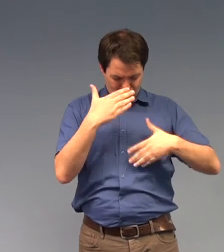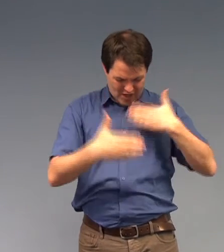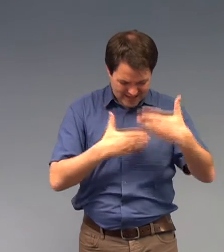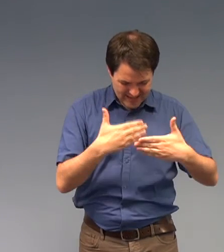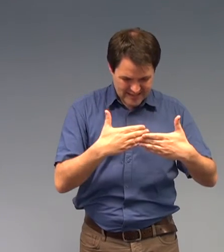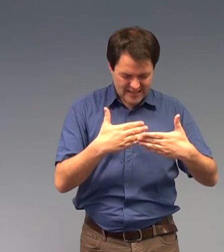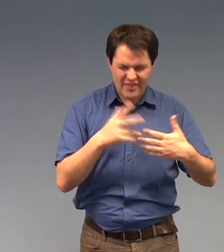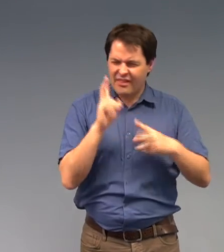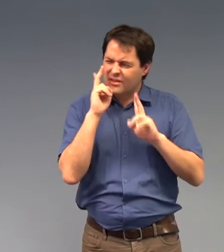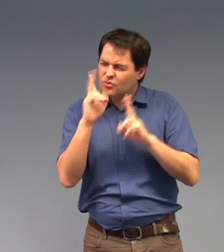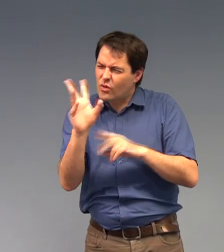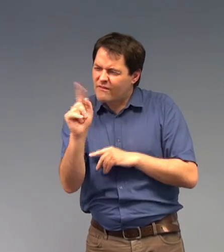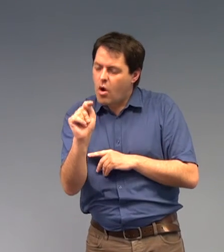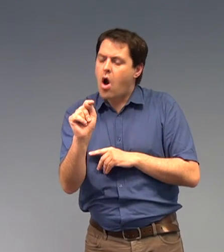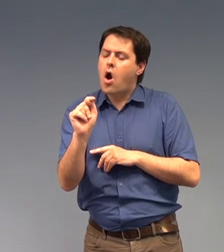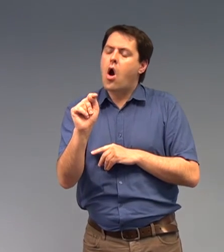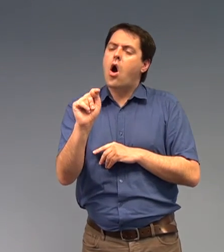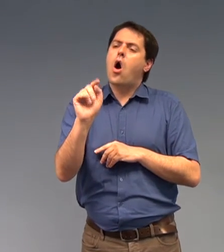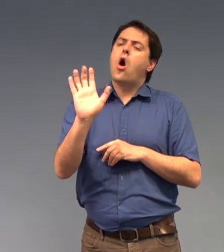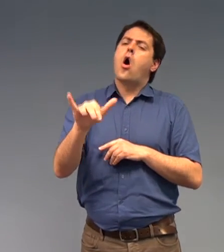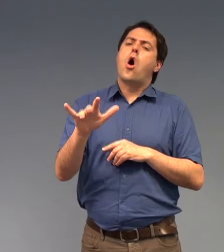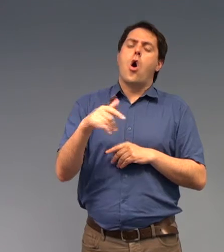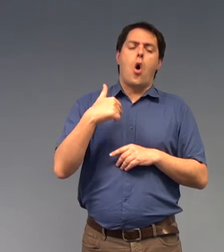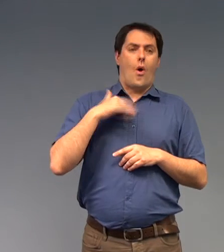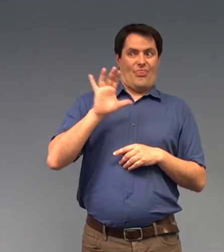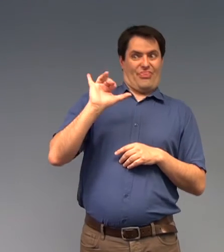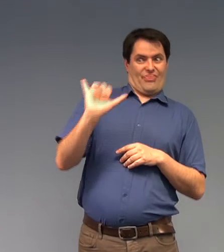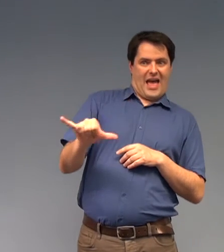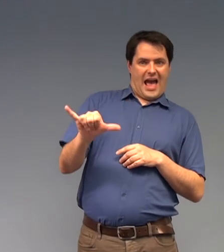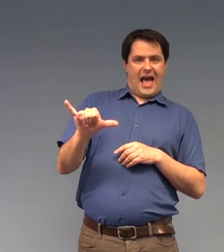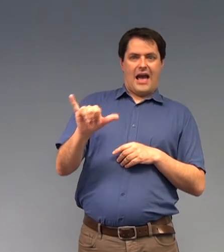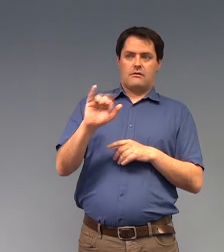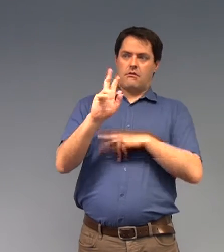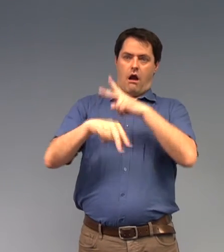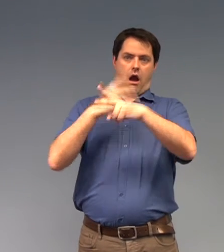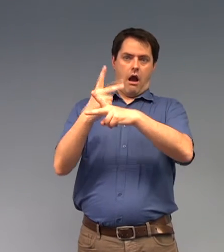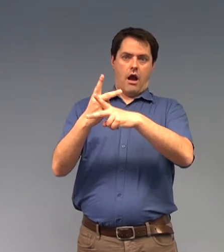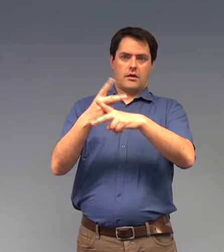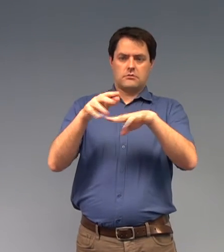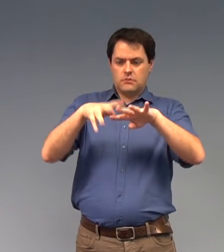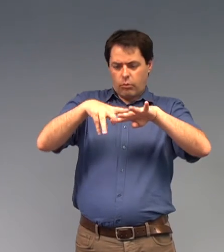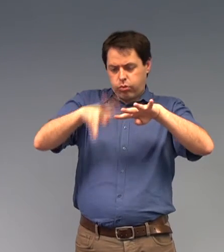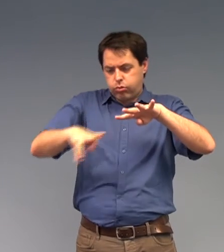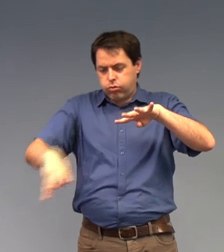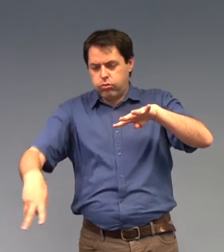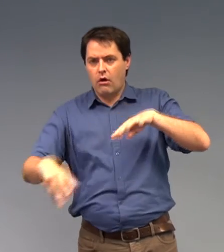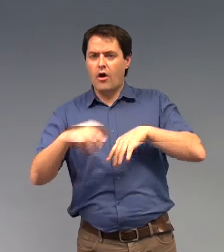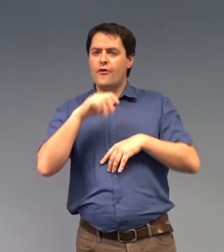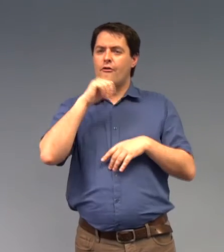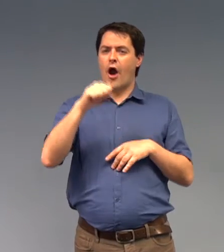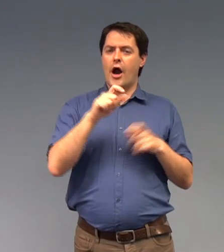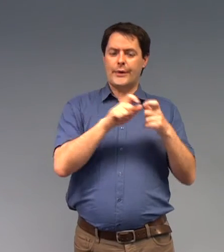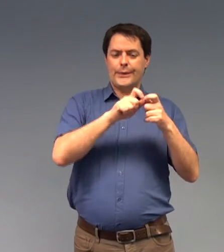We saw that the DIs would start to render when they read the script